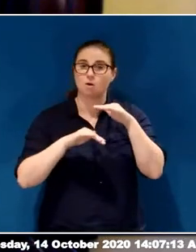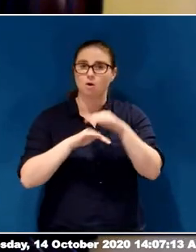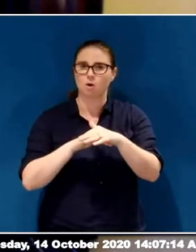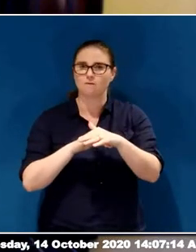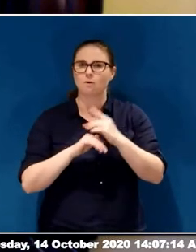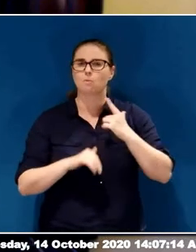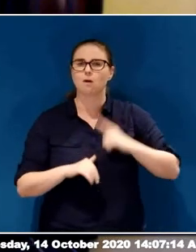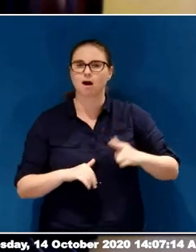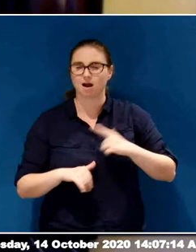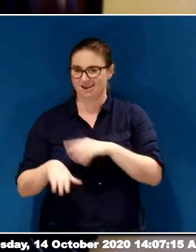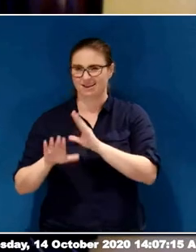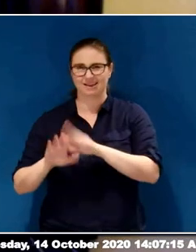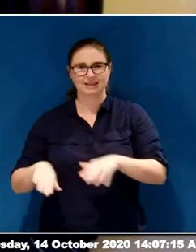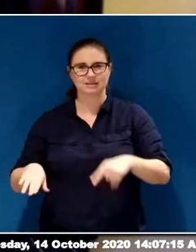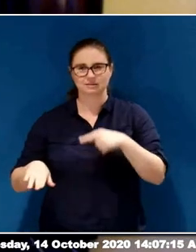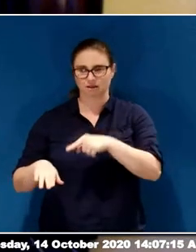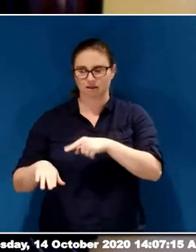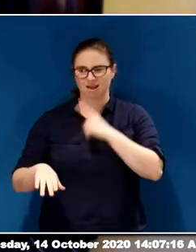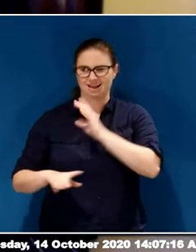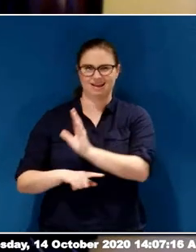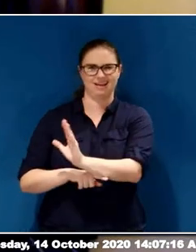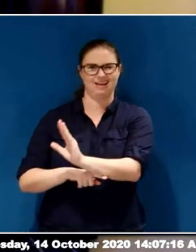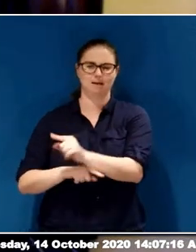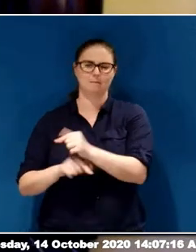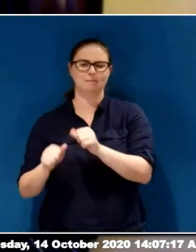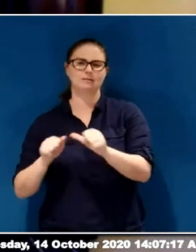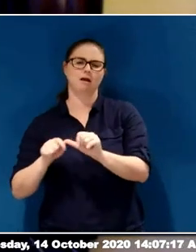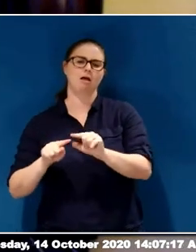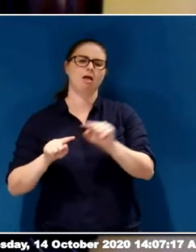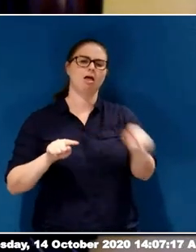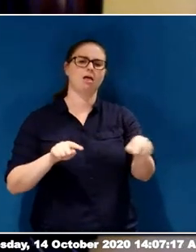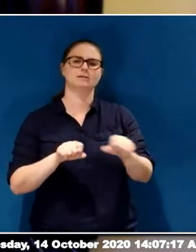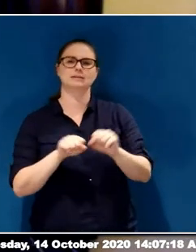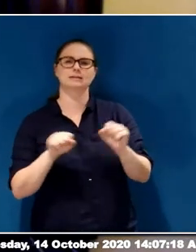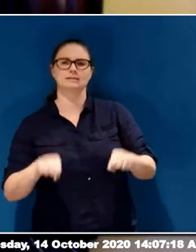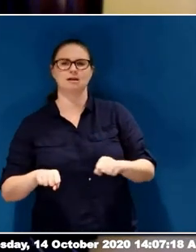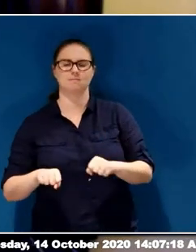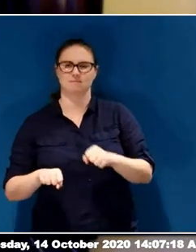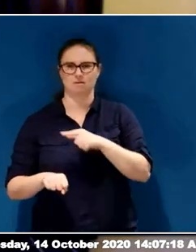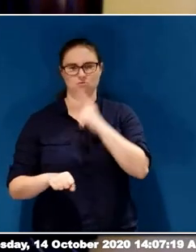I note that I've seen some schools do this extremely well in Australia at a